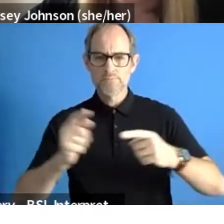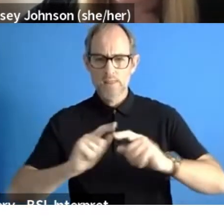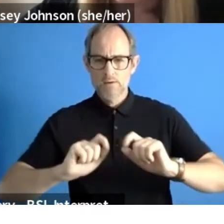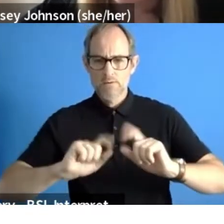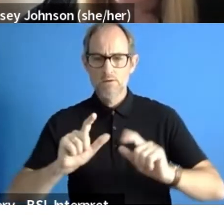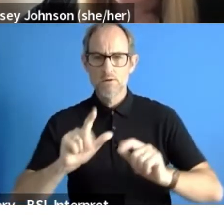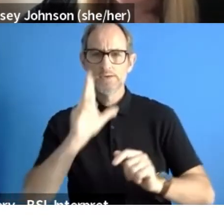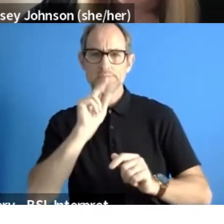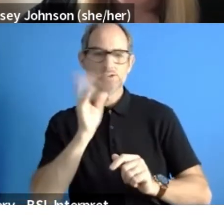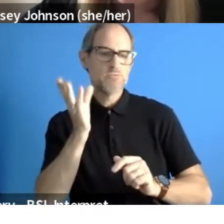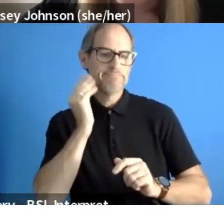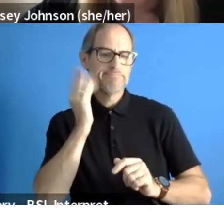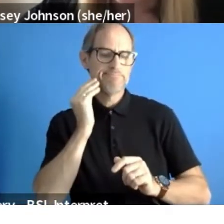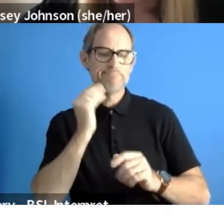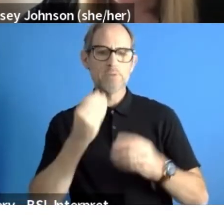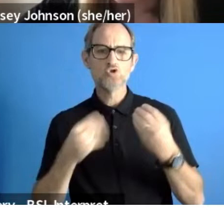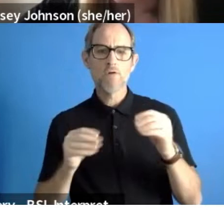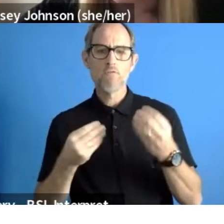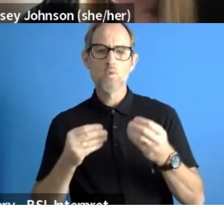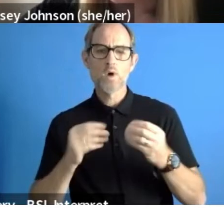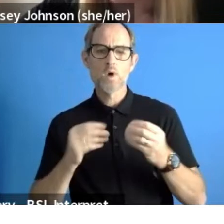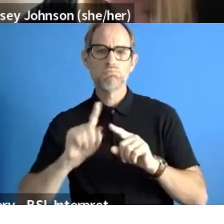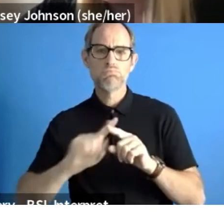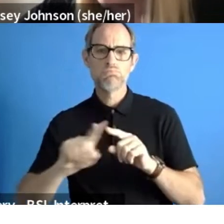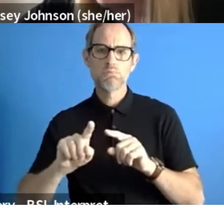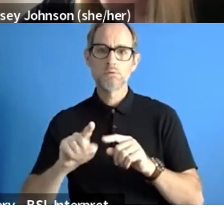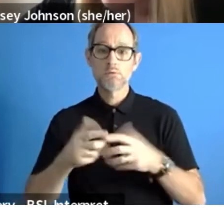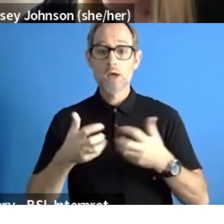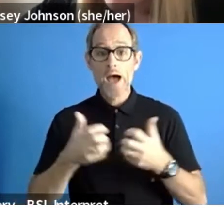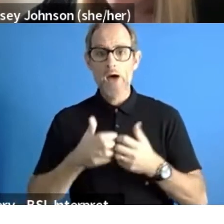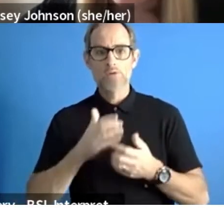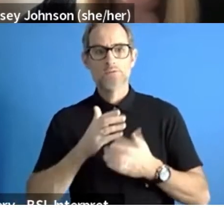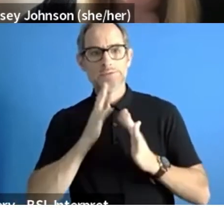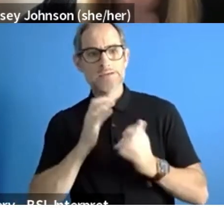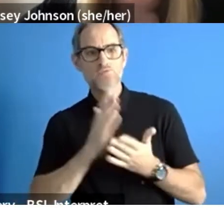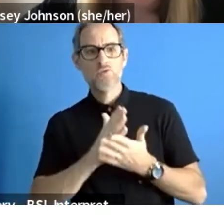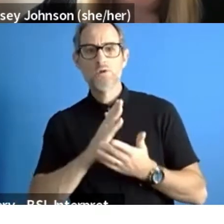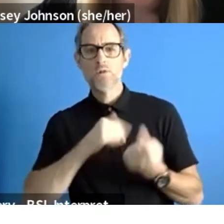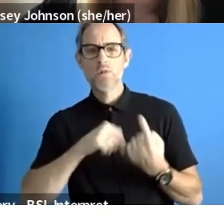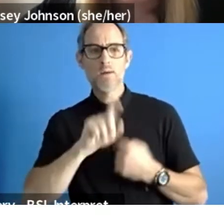software, testing with really people who use that assistive technology and